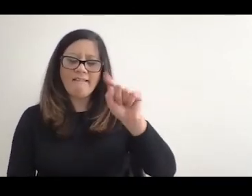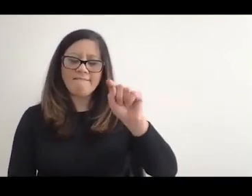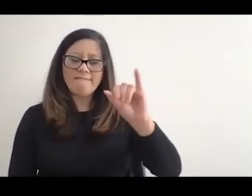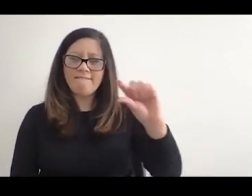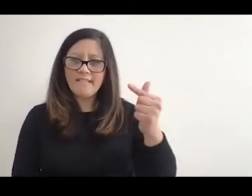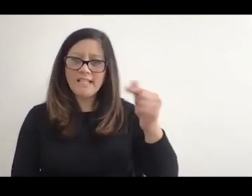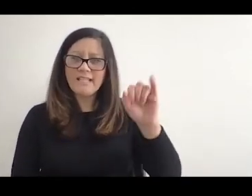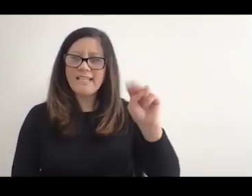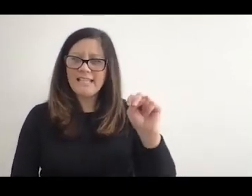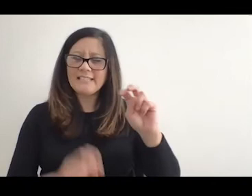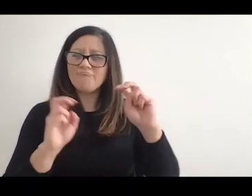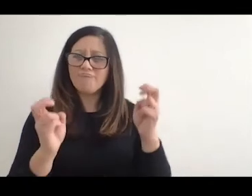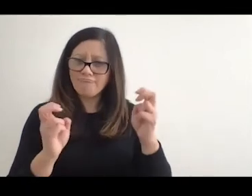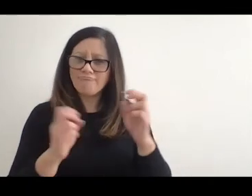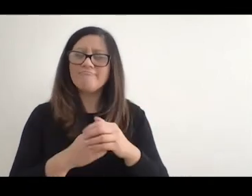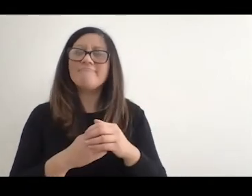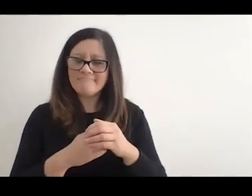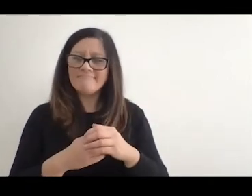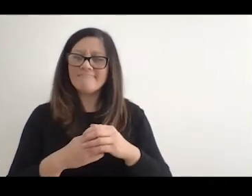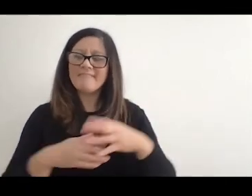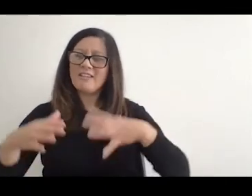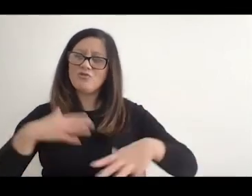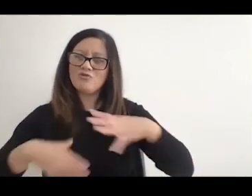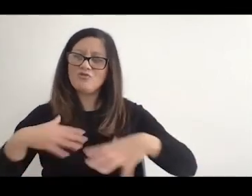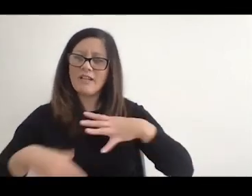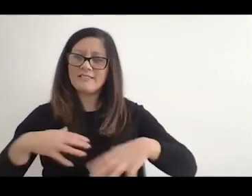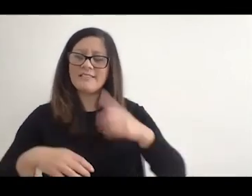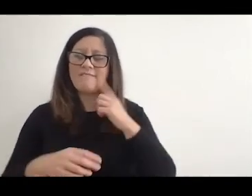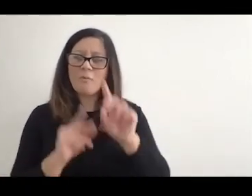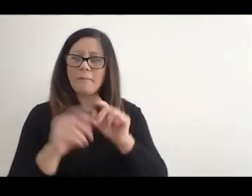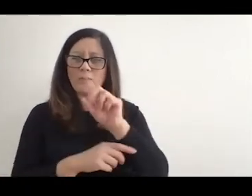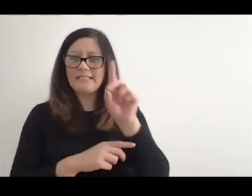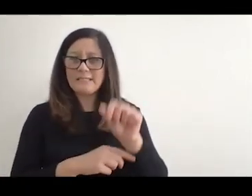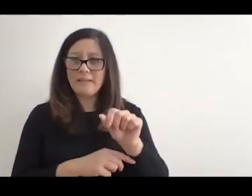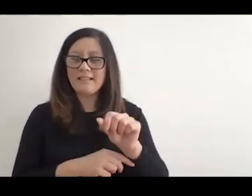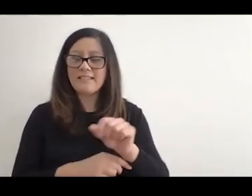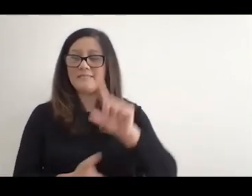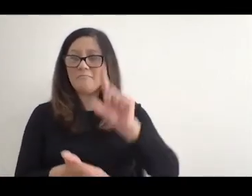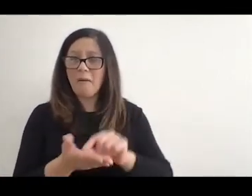fashion and dressing with disabilities. Coming out in January 2020. Welcome to URI